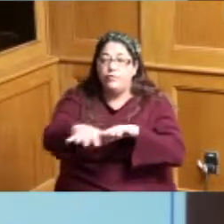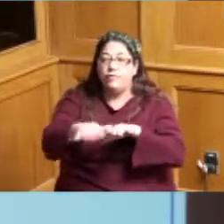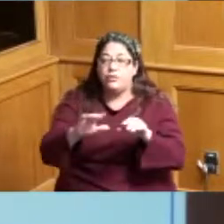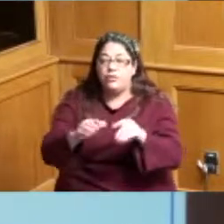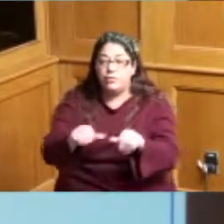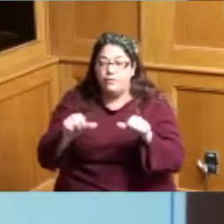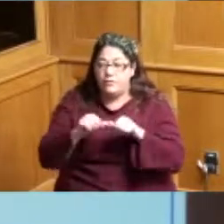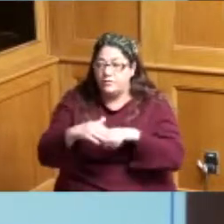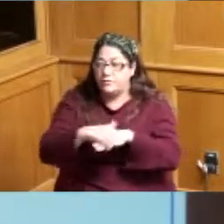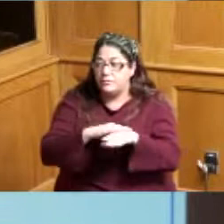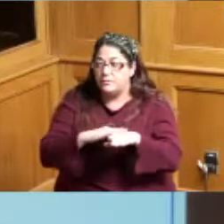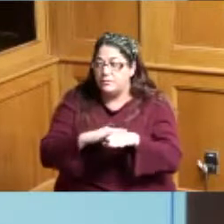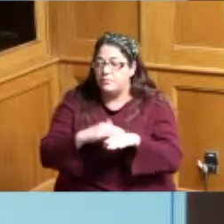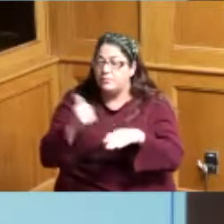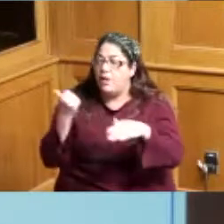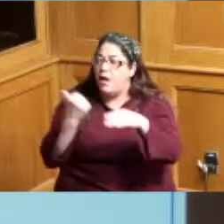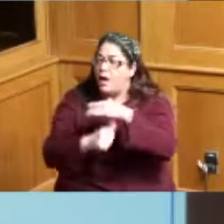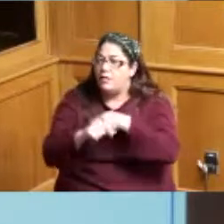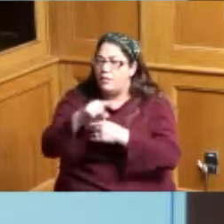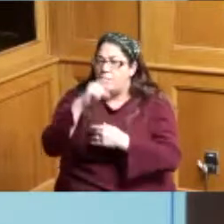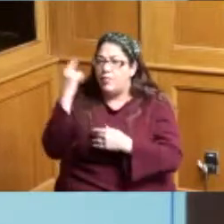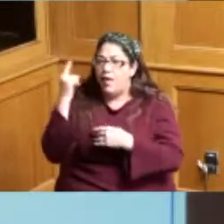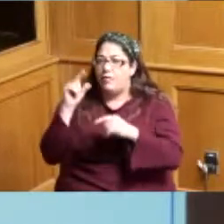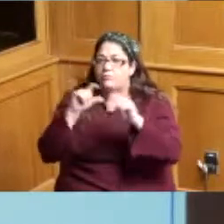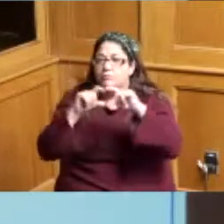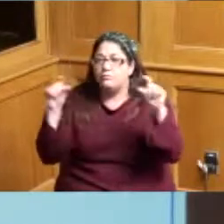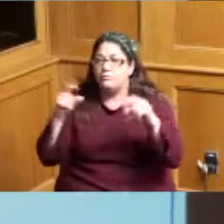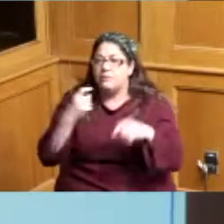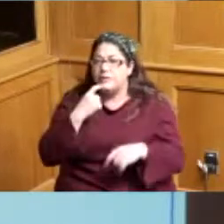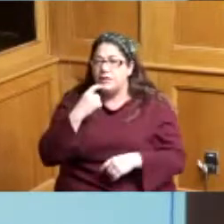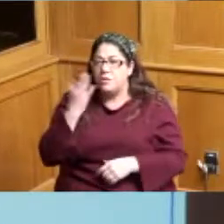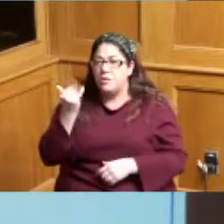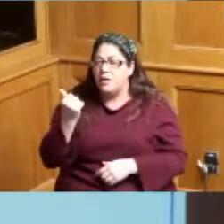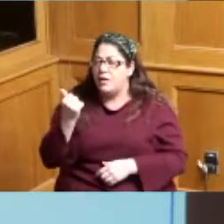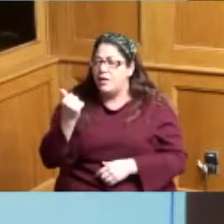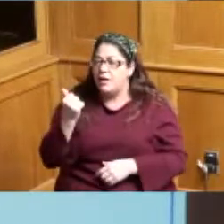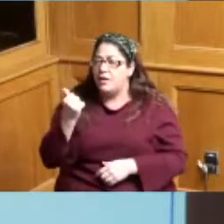undeveloped land but the question then becomes why would you want to have undeveloped land in this